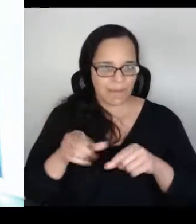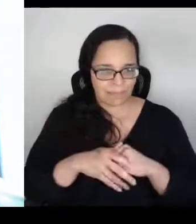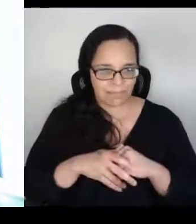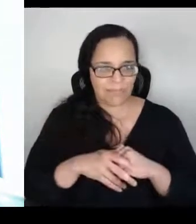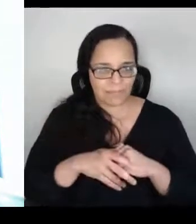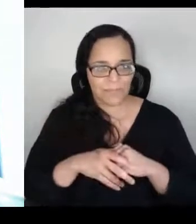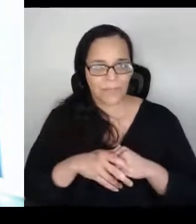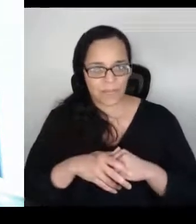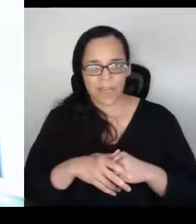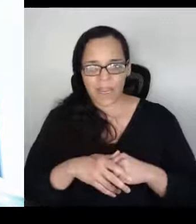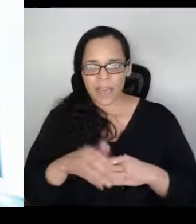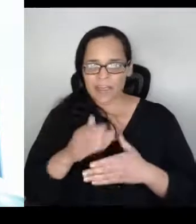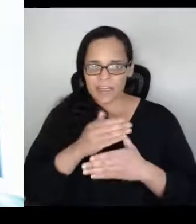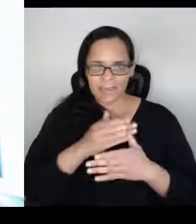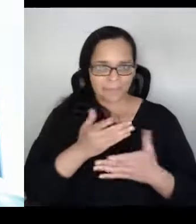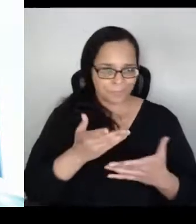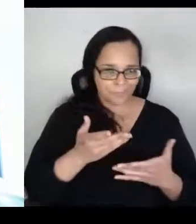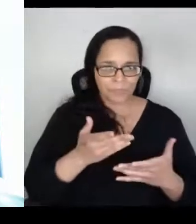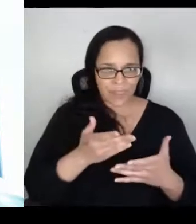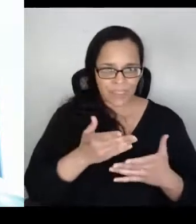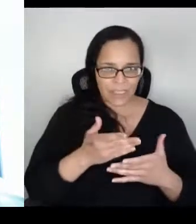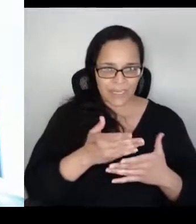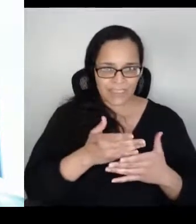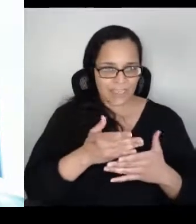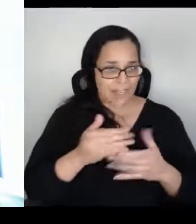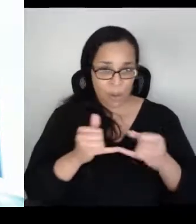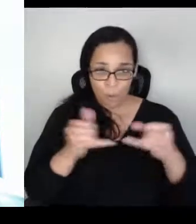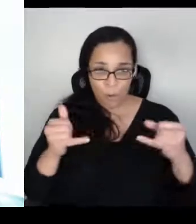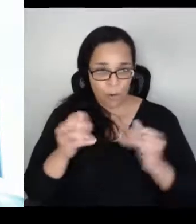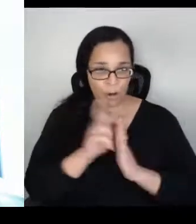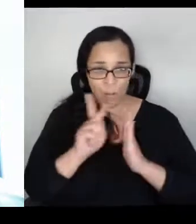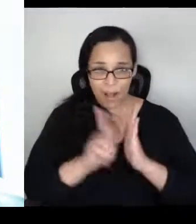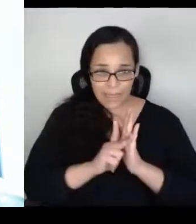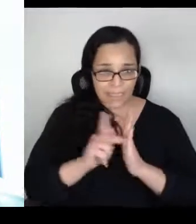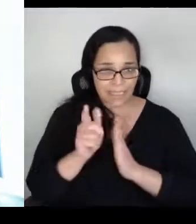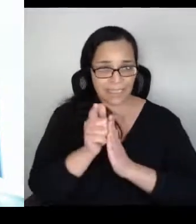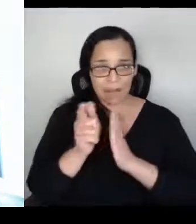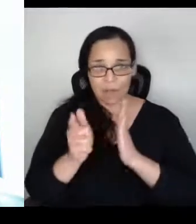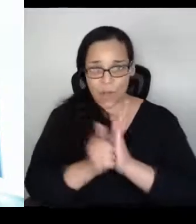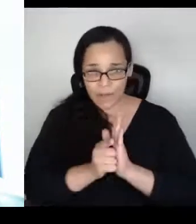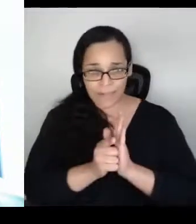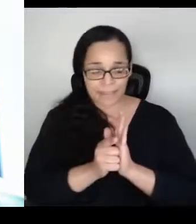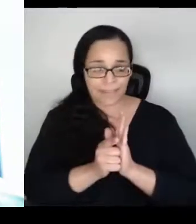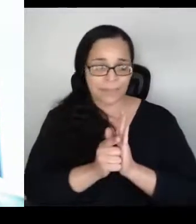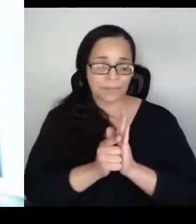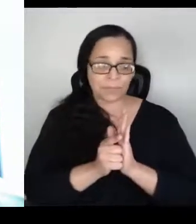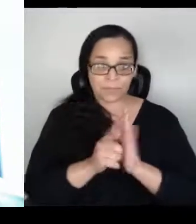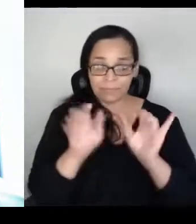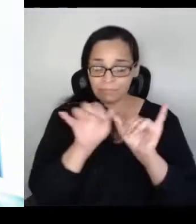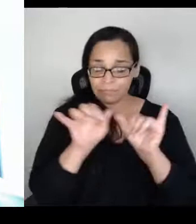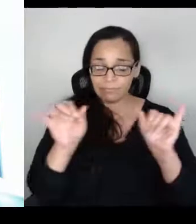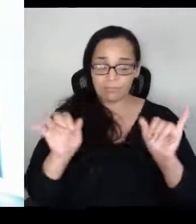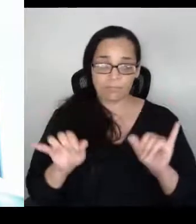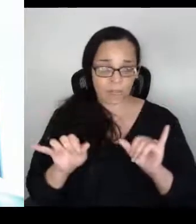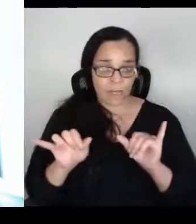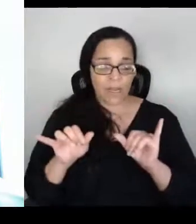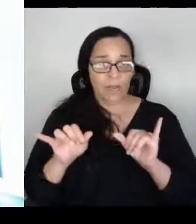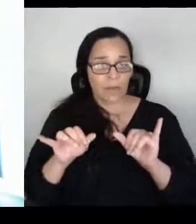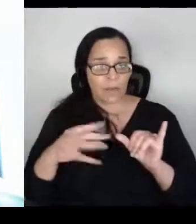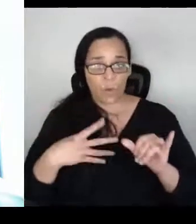part of policies and laws and systemic White supremacy at the core